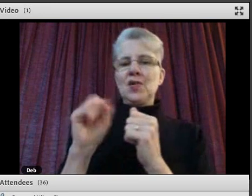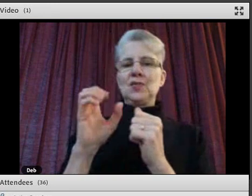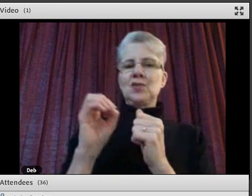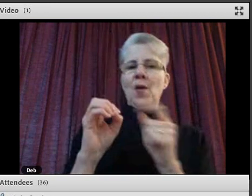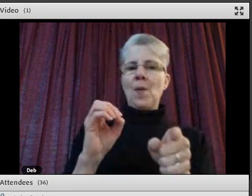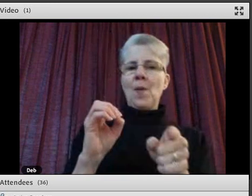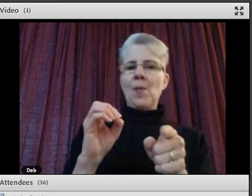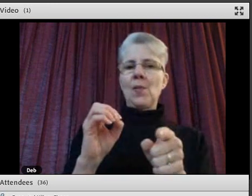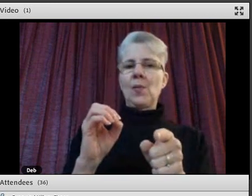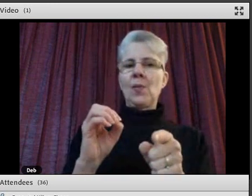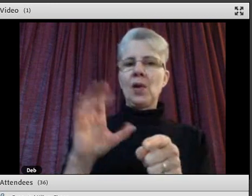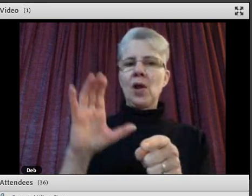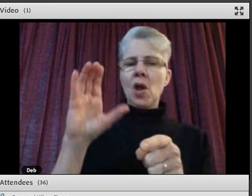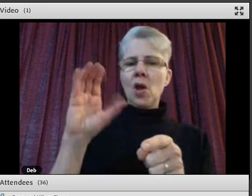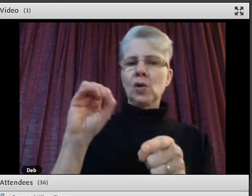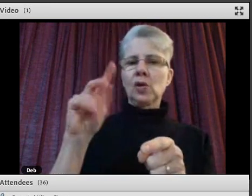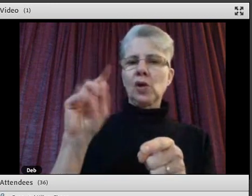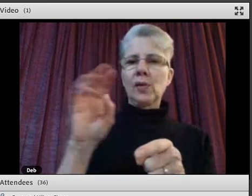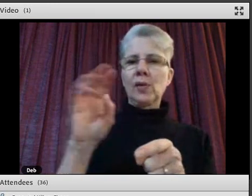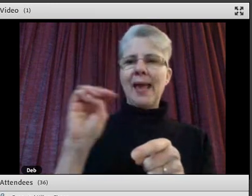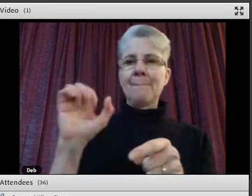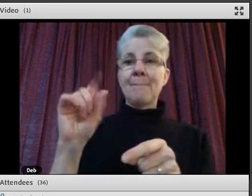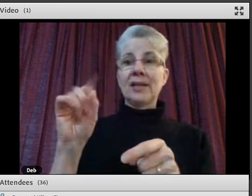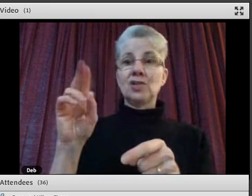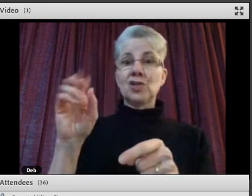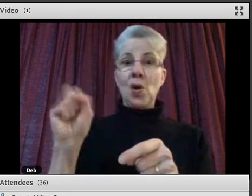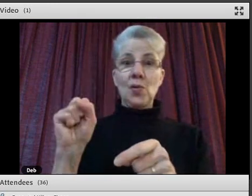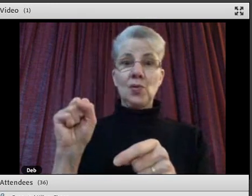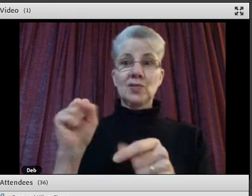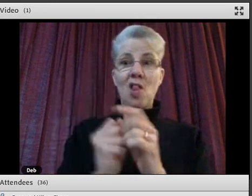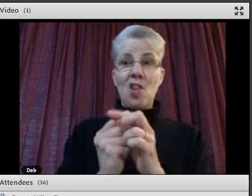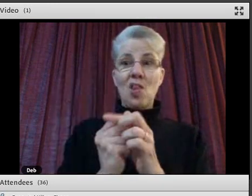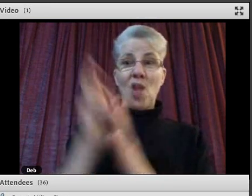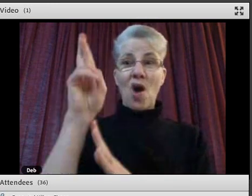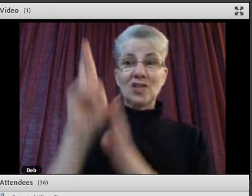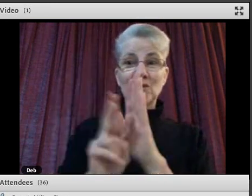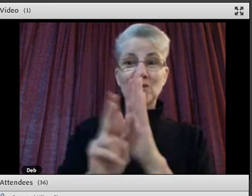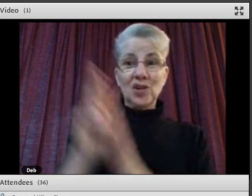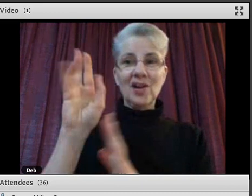Ryan: Coke and Mentos launchers is a really fun project.